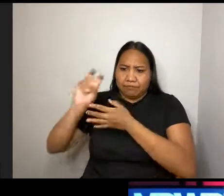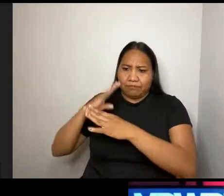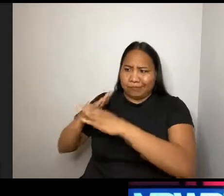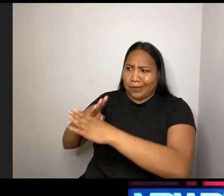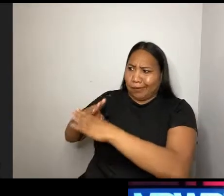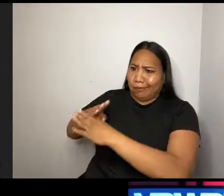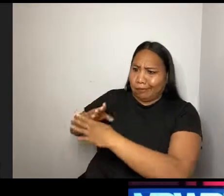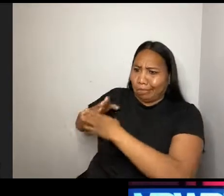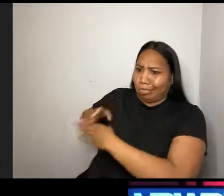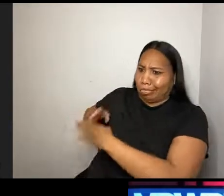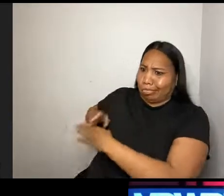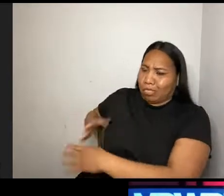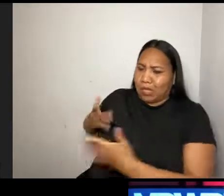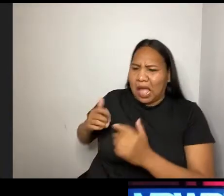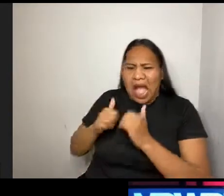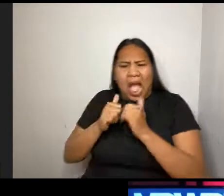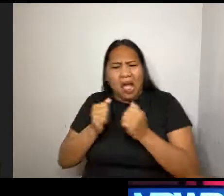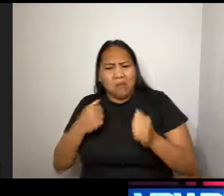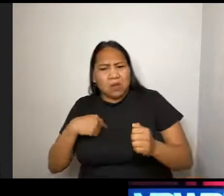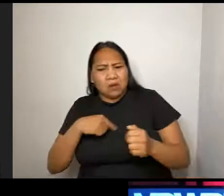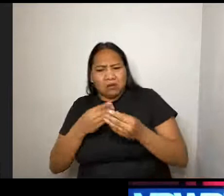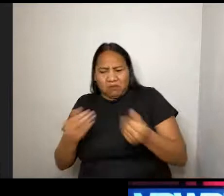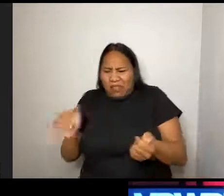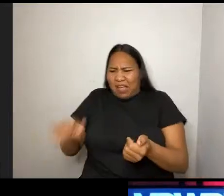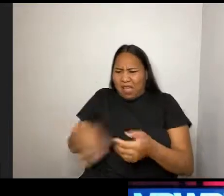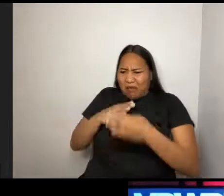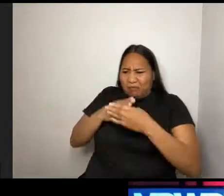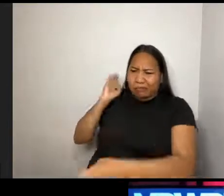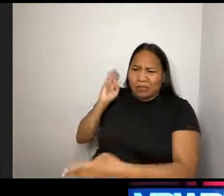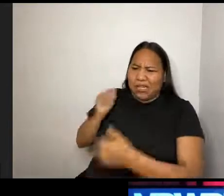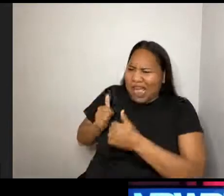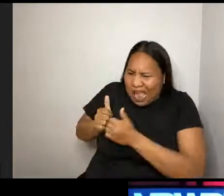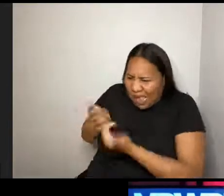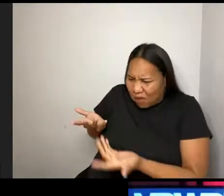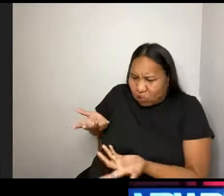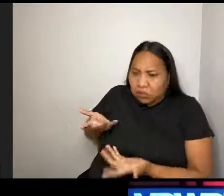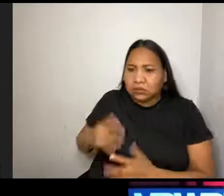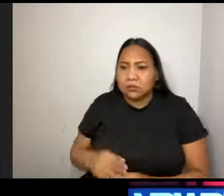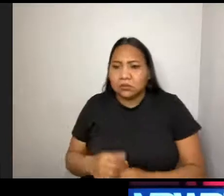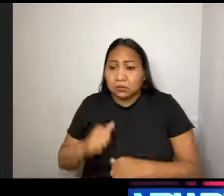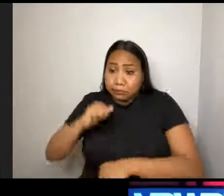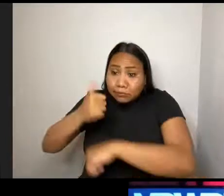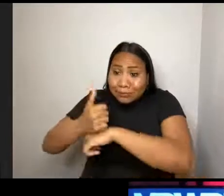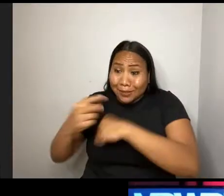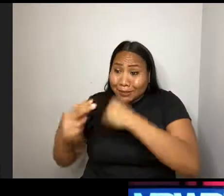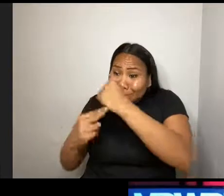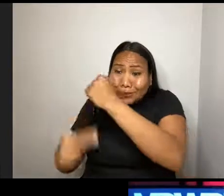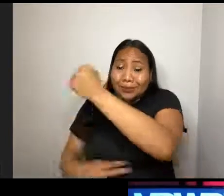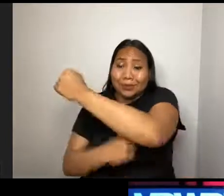moving forward together? How are you thinking about this? And how might other people -- could